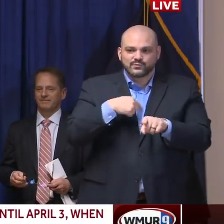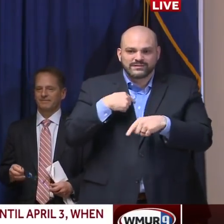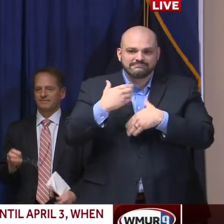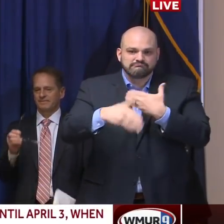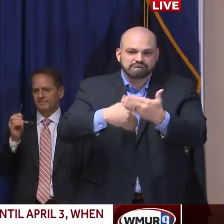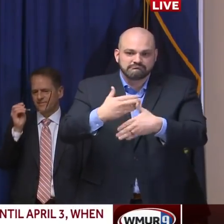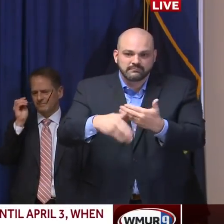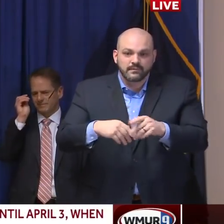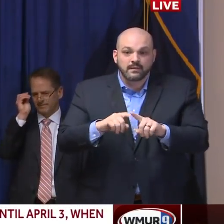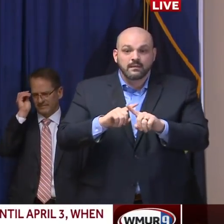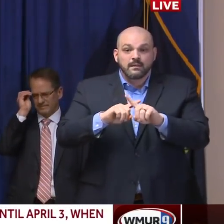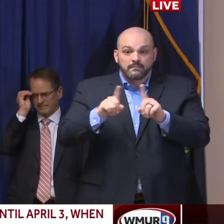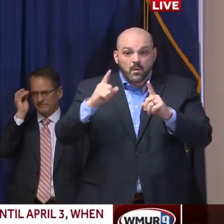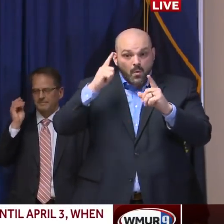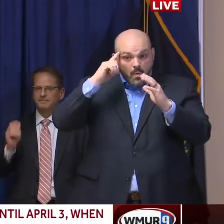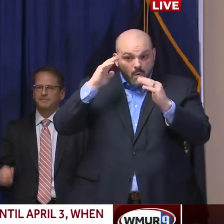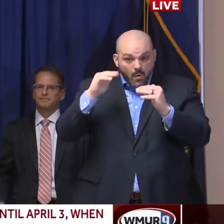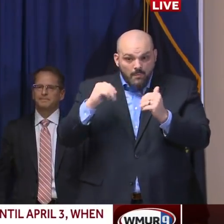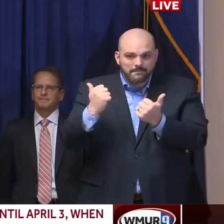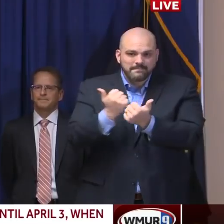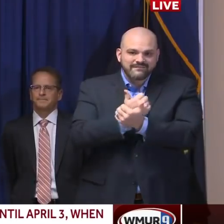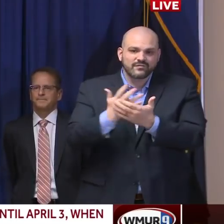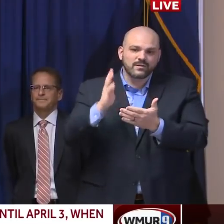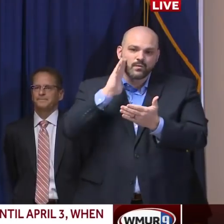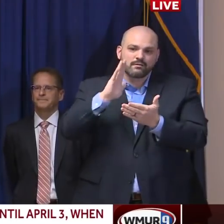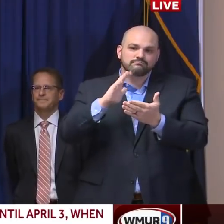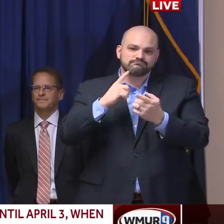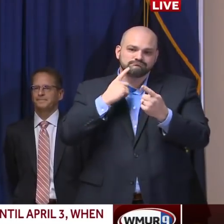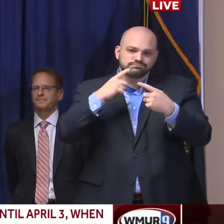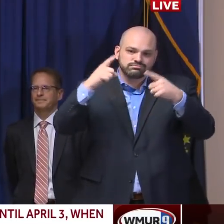WORKING OUT ALL THE KINKS AND BUGS AS WE GO FORWARD.